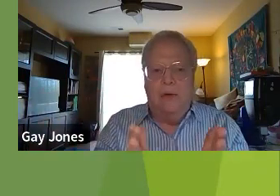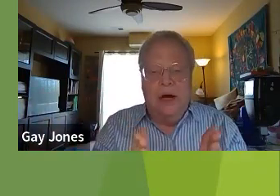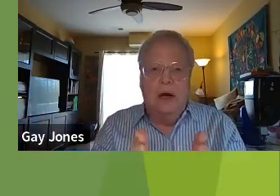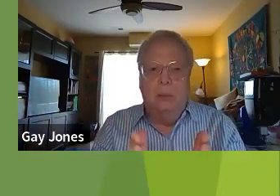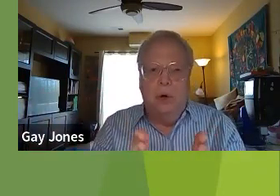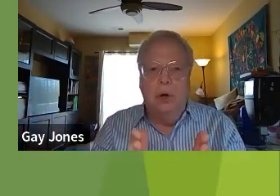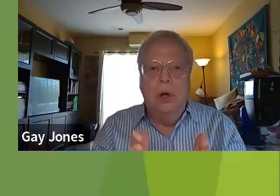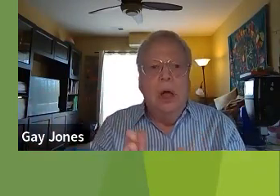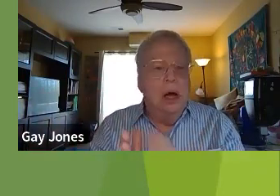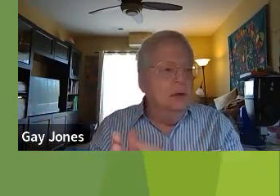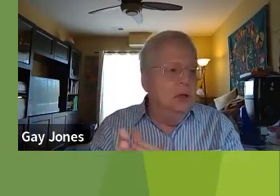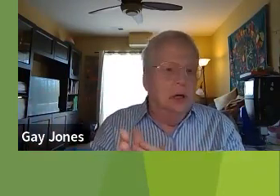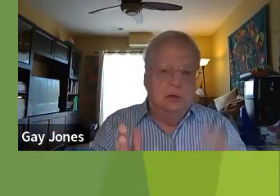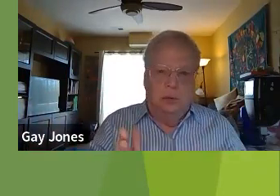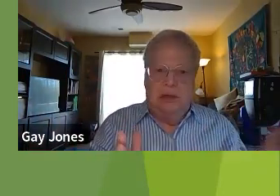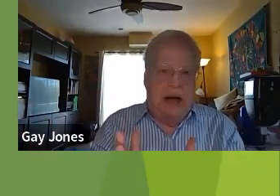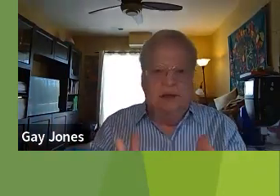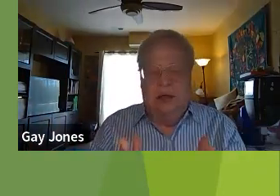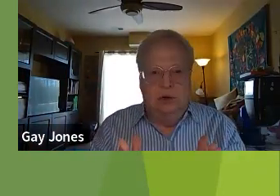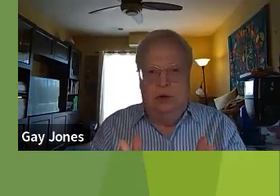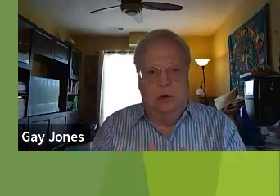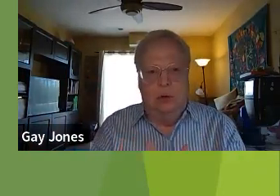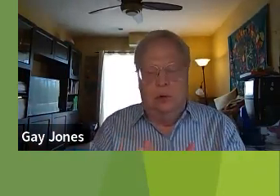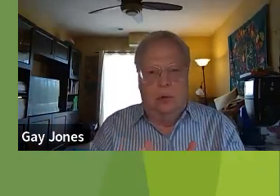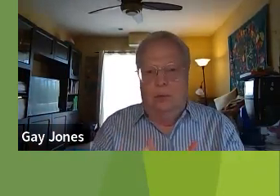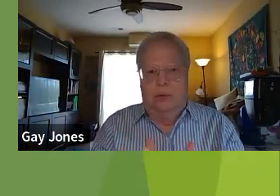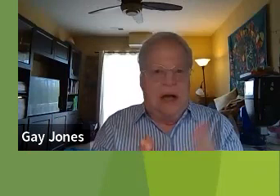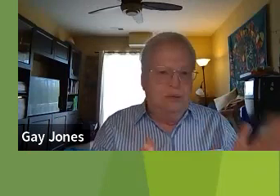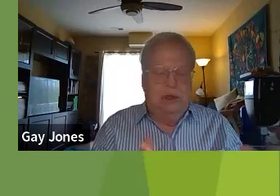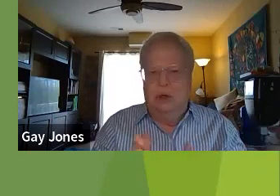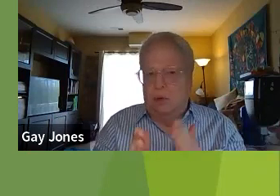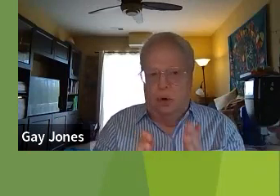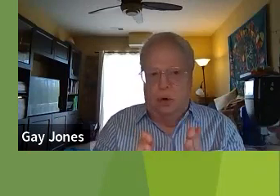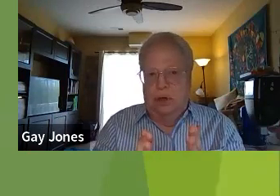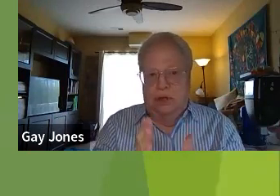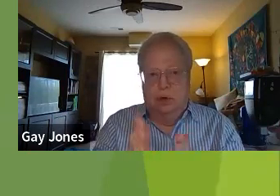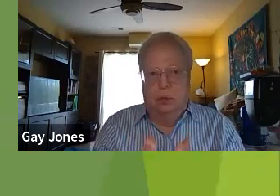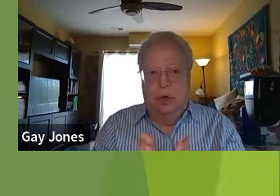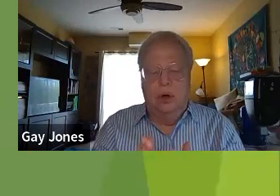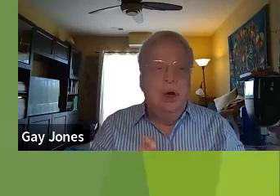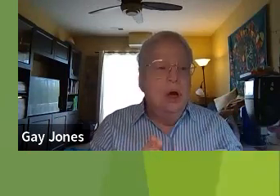on that number and get direct access to captioning or an interpreter.